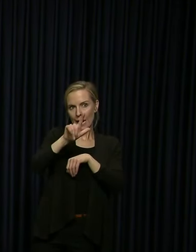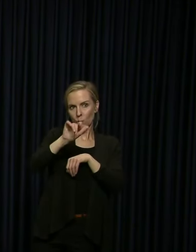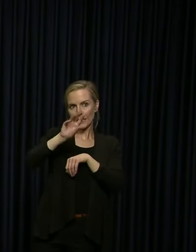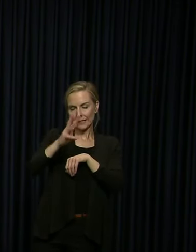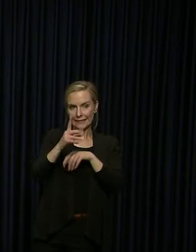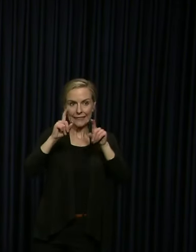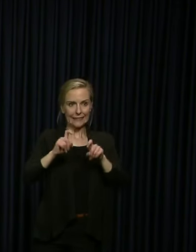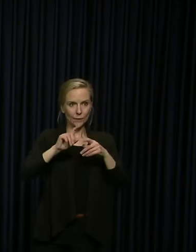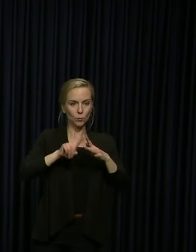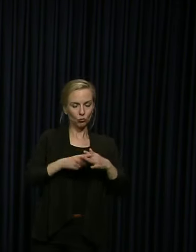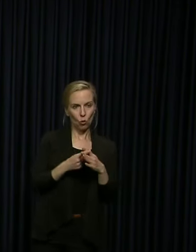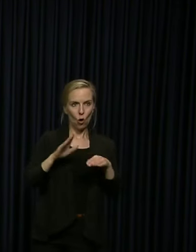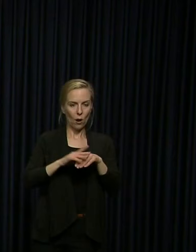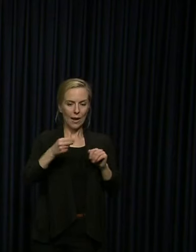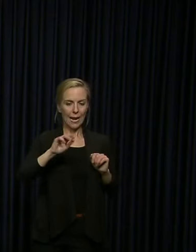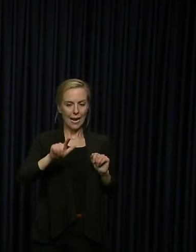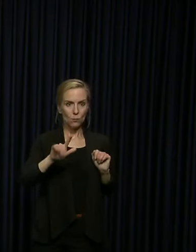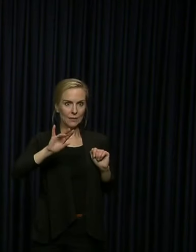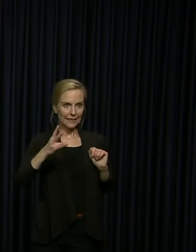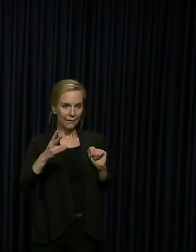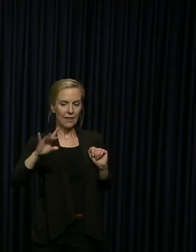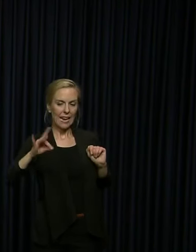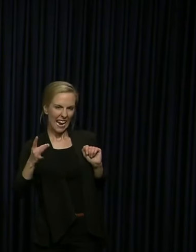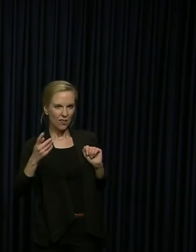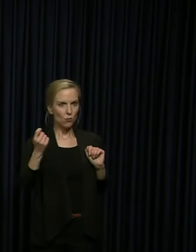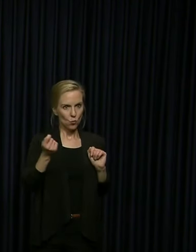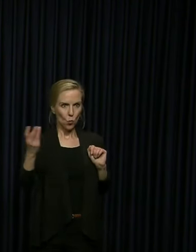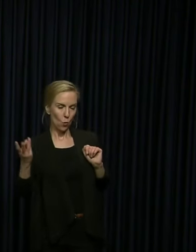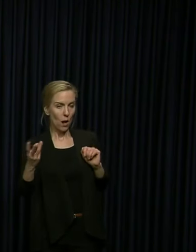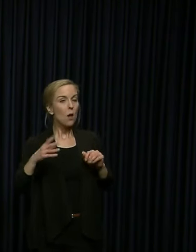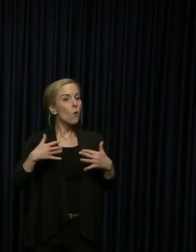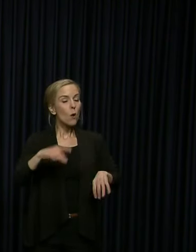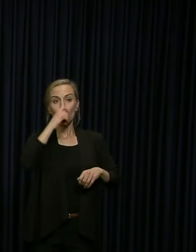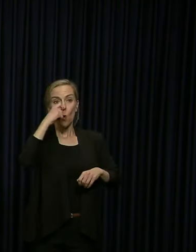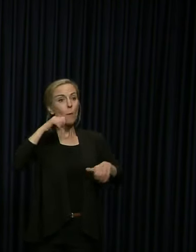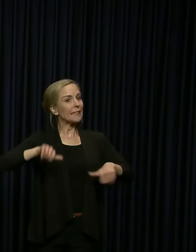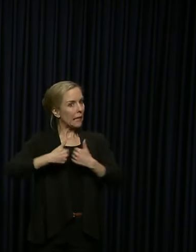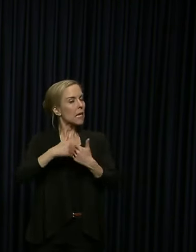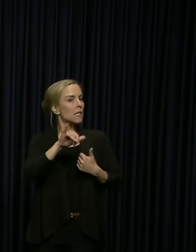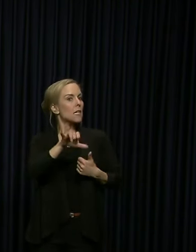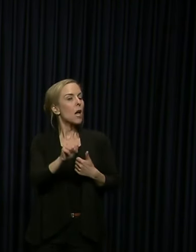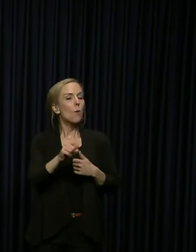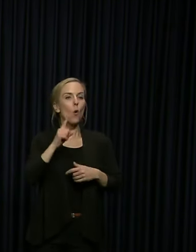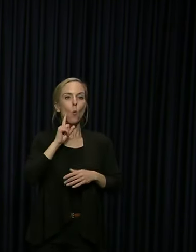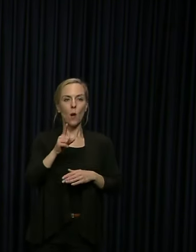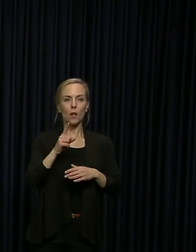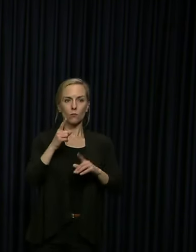ASKED THE OTHER DAY ABOUT THE PERSON IN NORTHERN KENTUCKY THAT